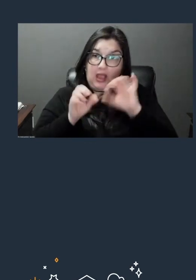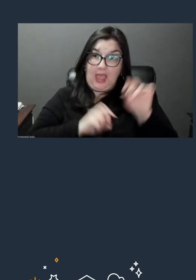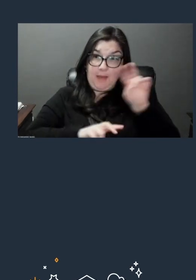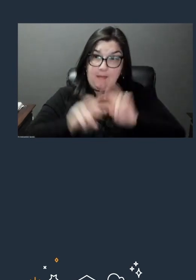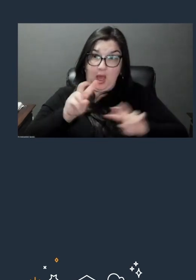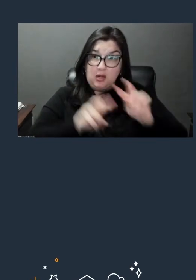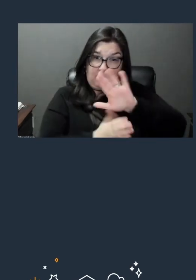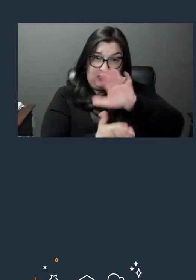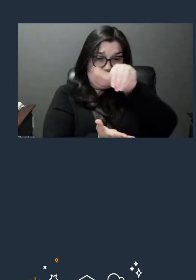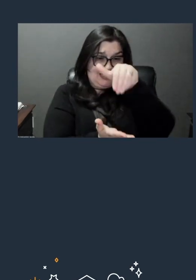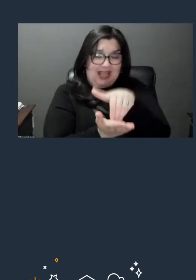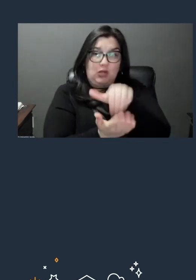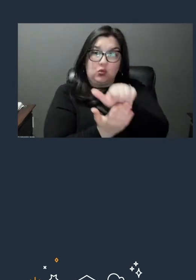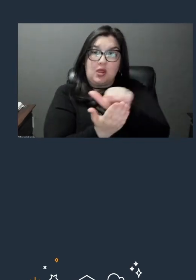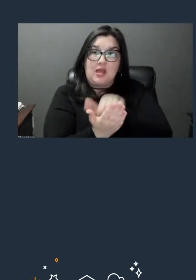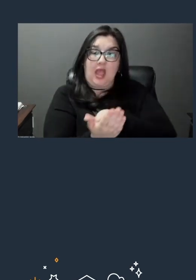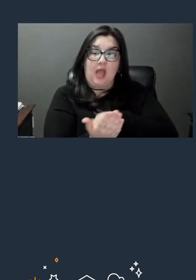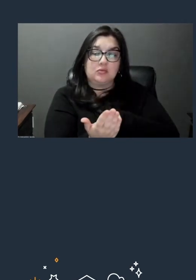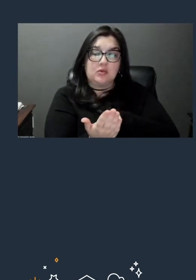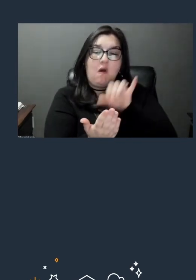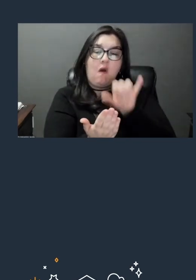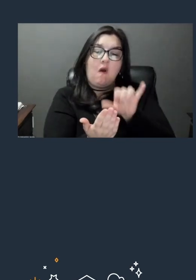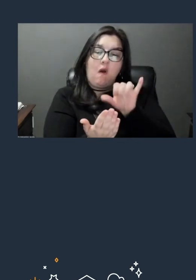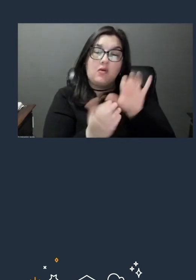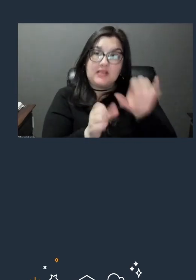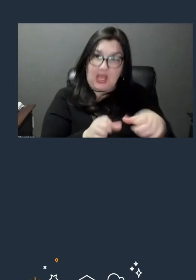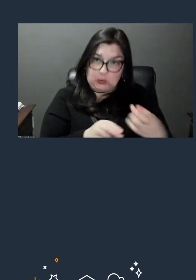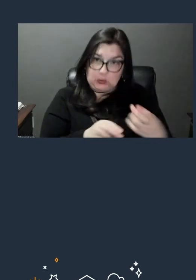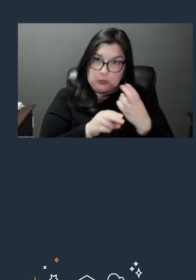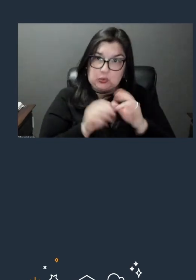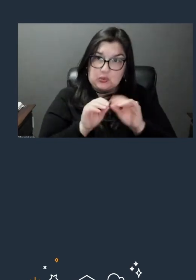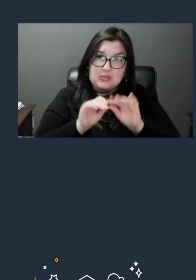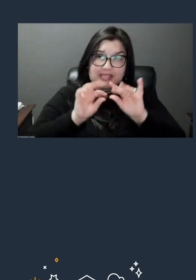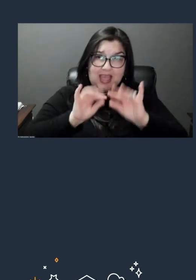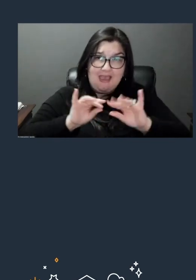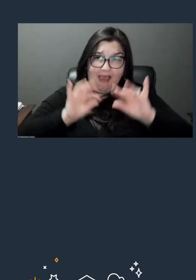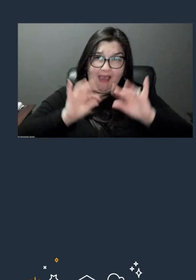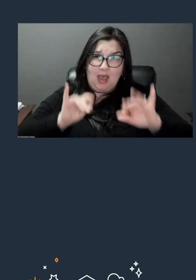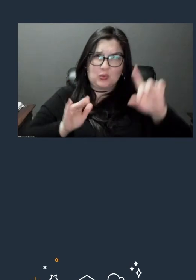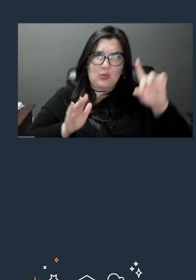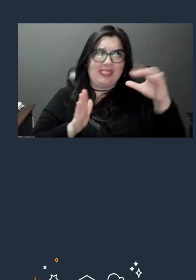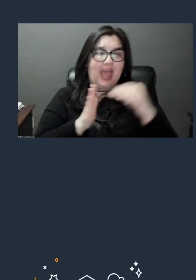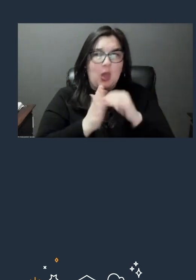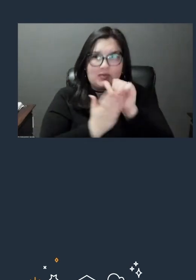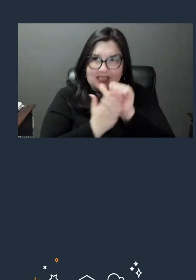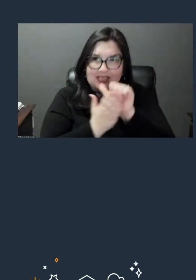So using this, you can easily scale to the thousands of accounts in multiple AWS regions that you're using,